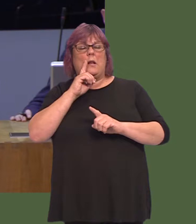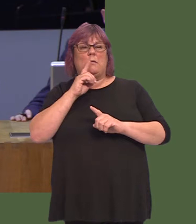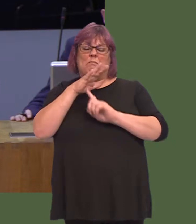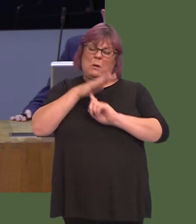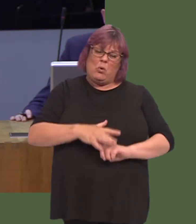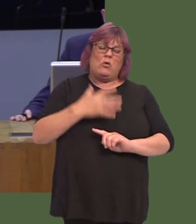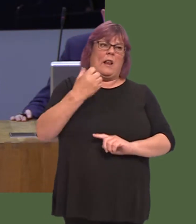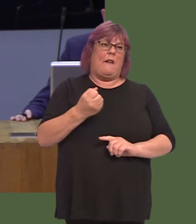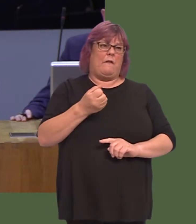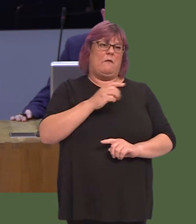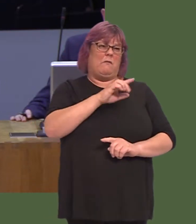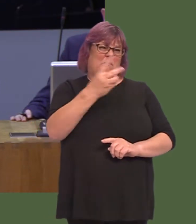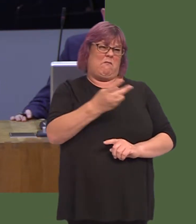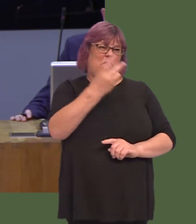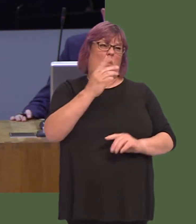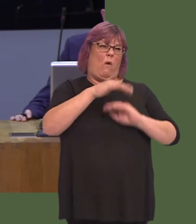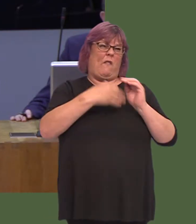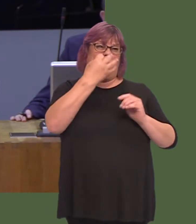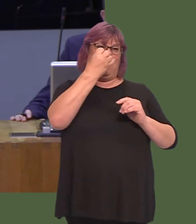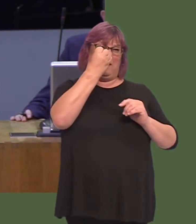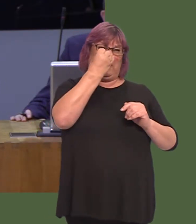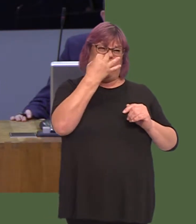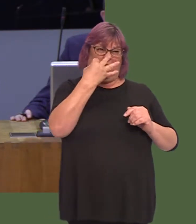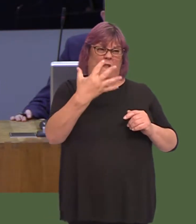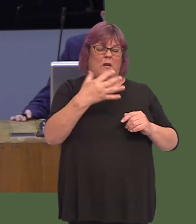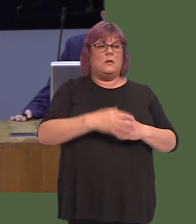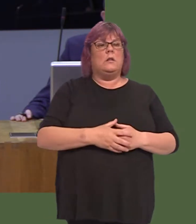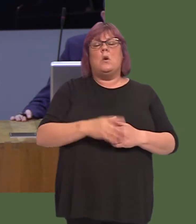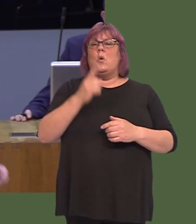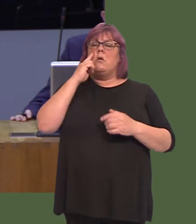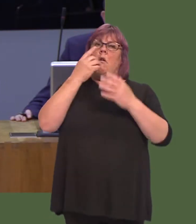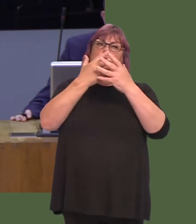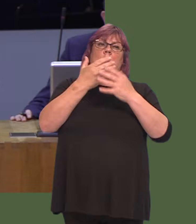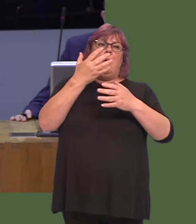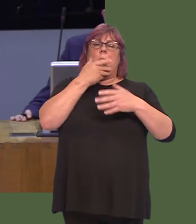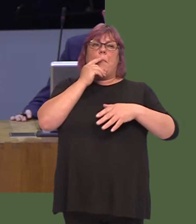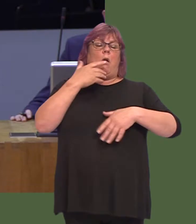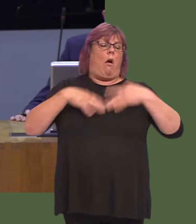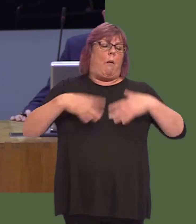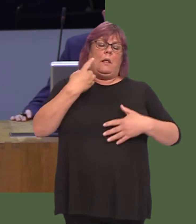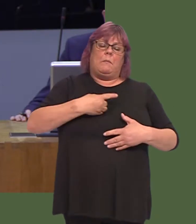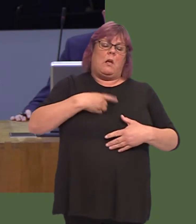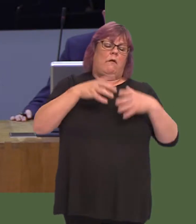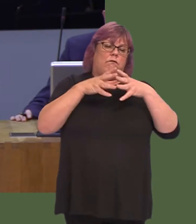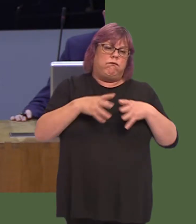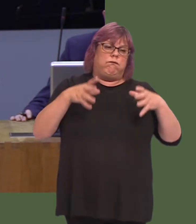We've seen a large rise in instances of self-harm, and each year around 300 people in Wales die